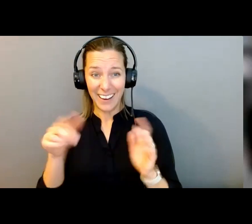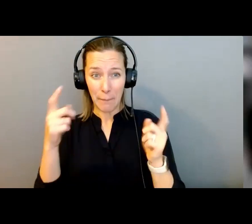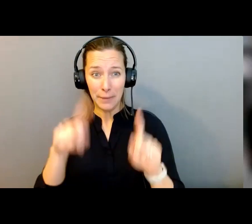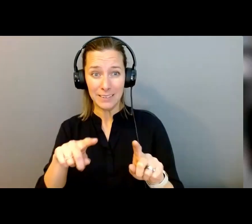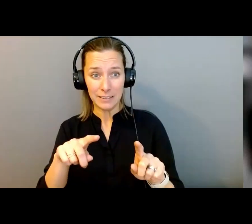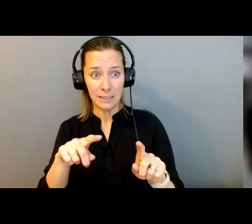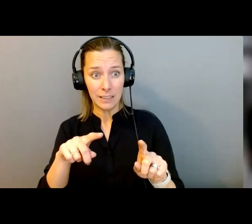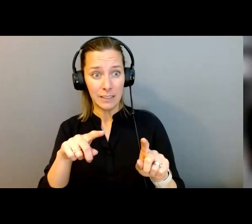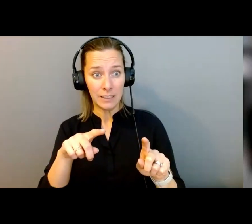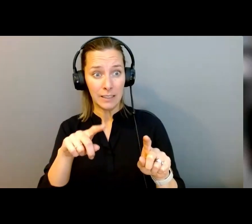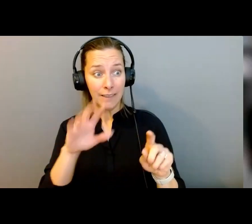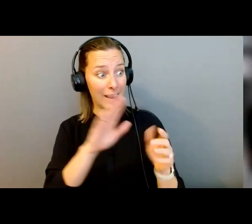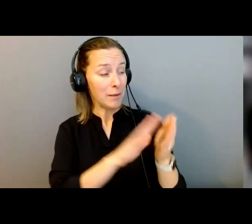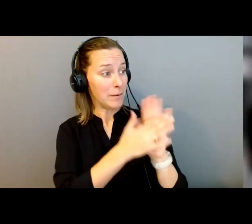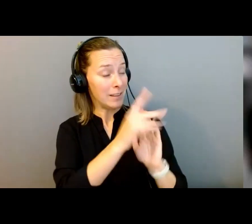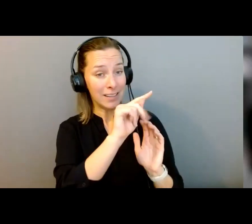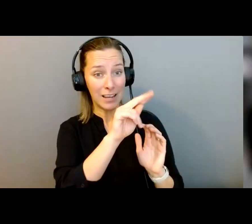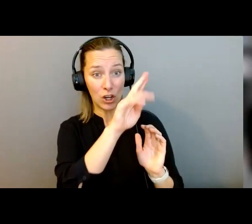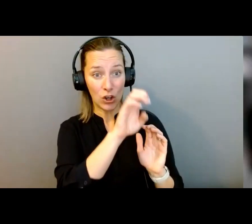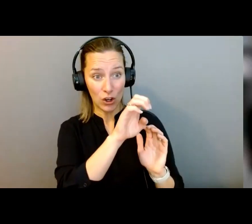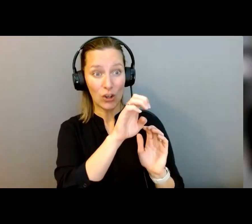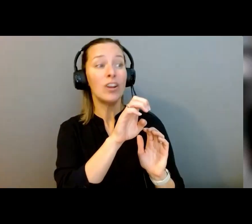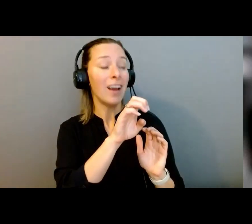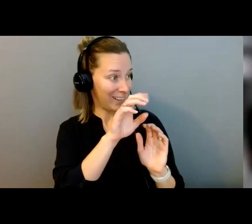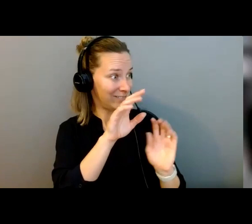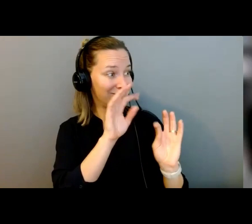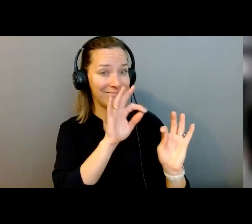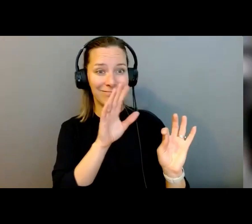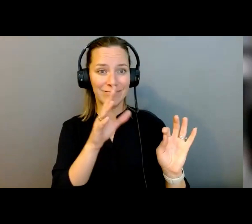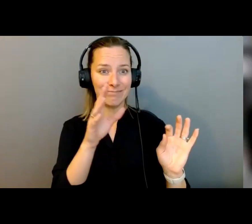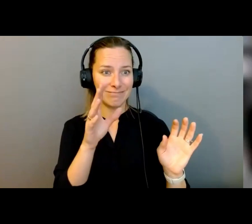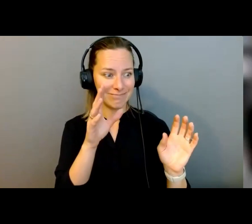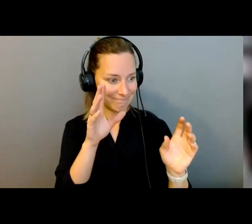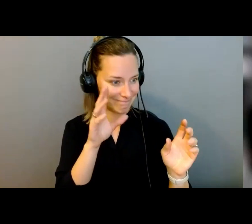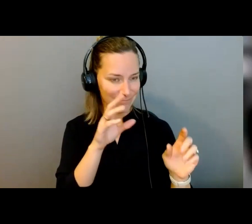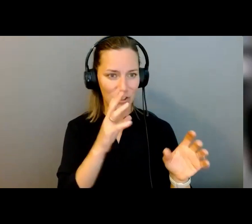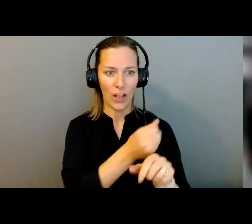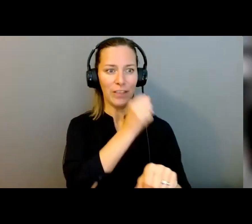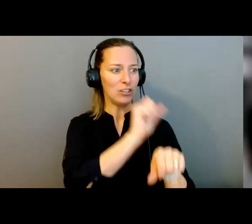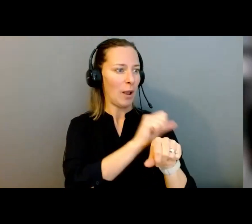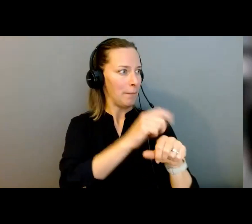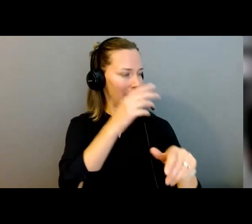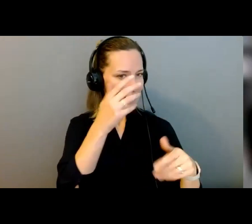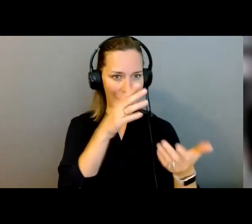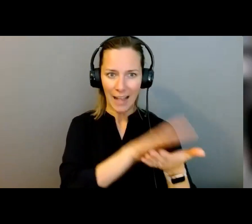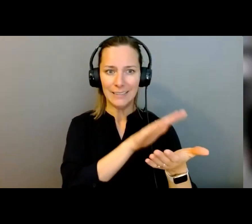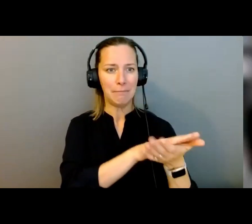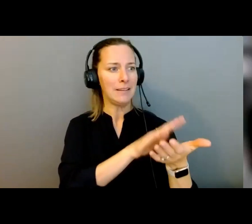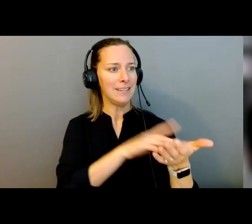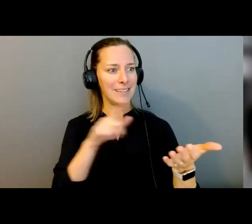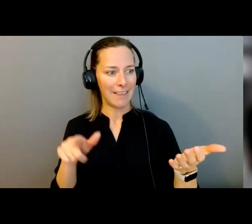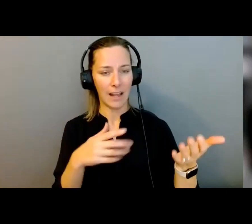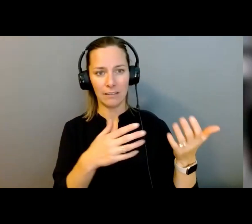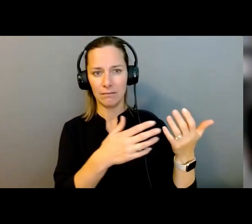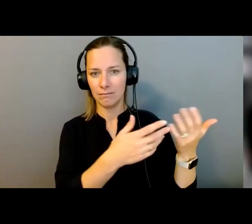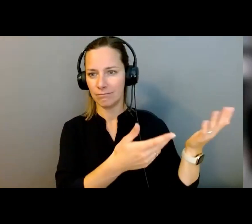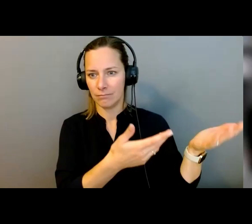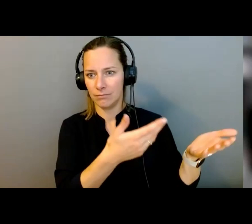about those people once we've gotten into the institution of academia. And how do we ensure that